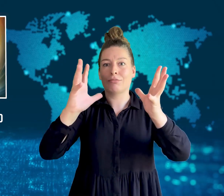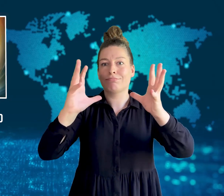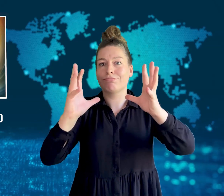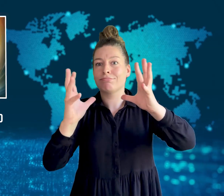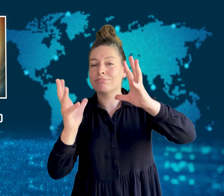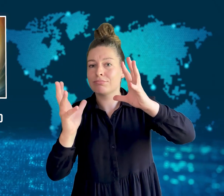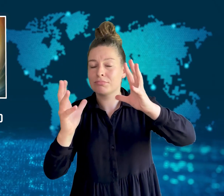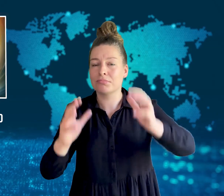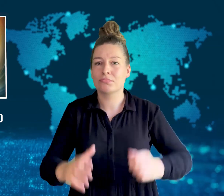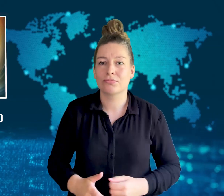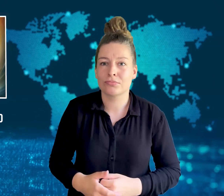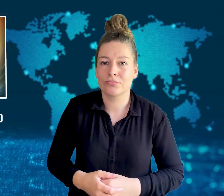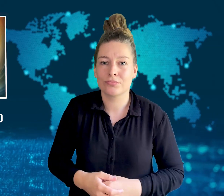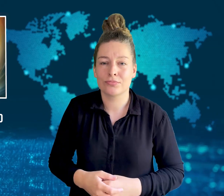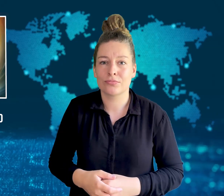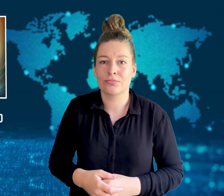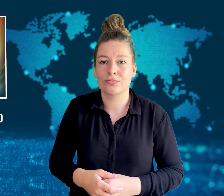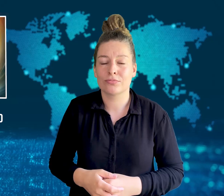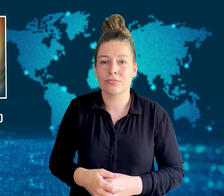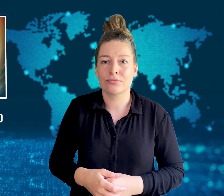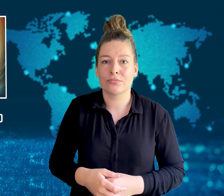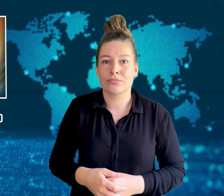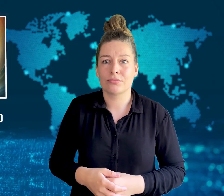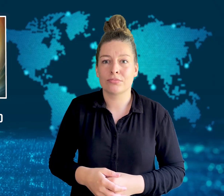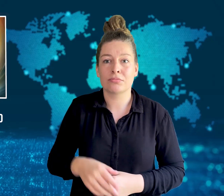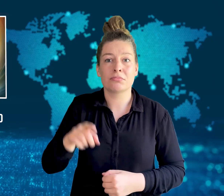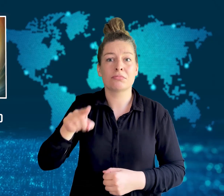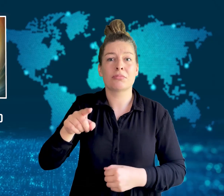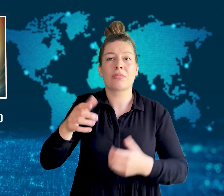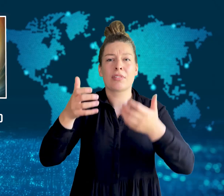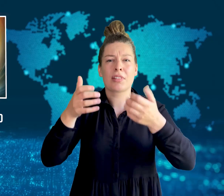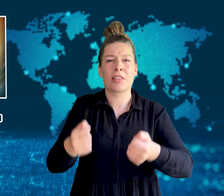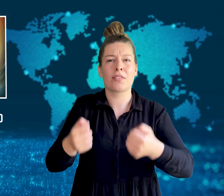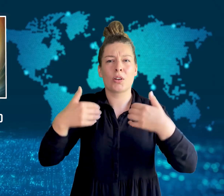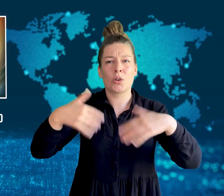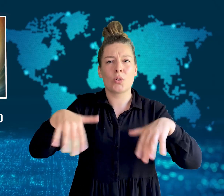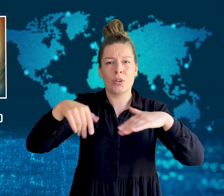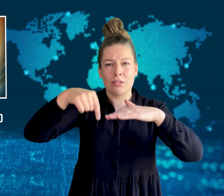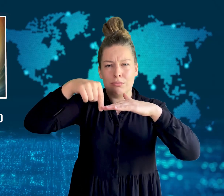Ocean currents, shifting molten rock in the Earth's mantle, melting glaciers,